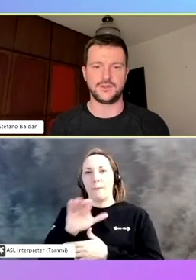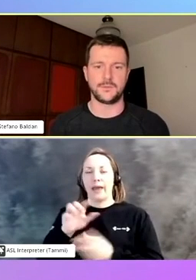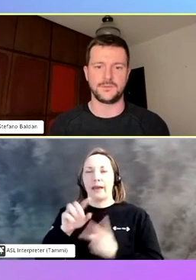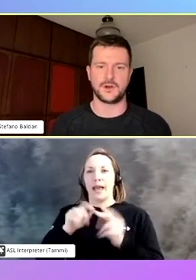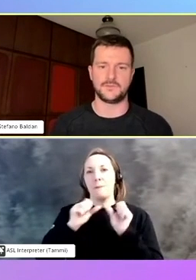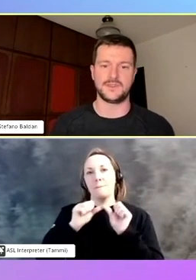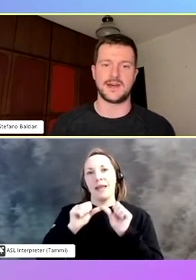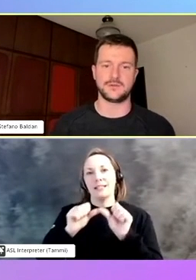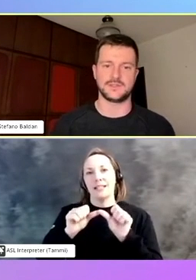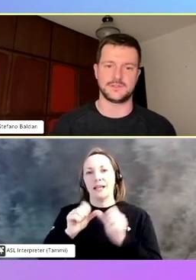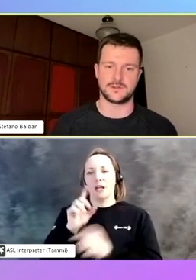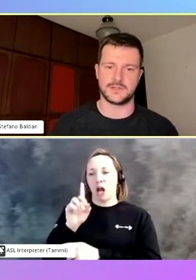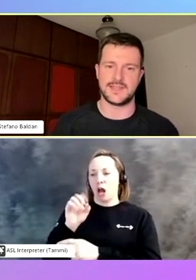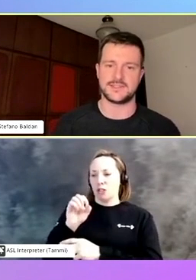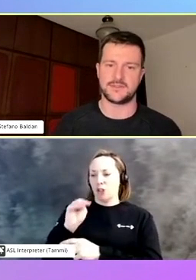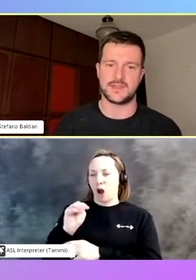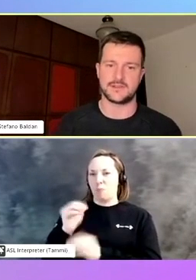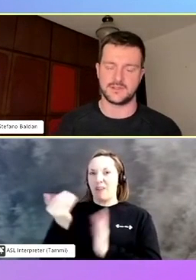in a different way.--